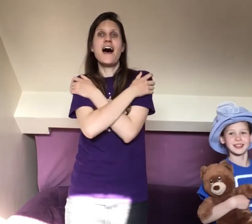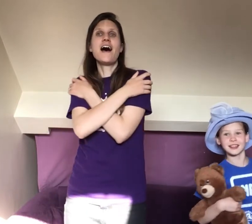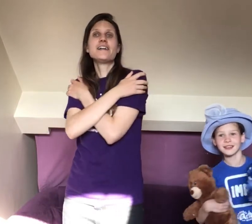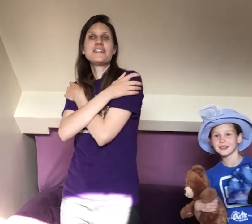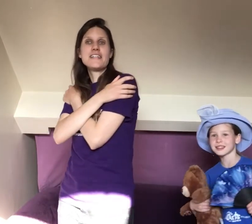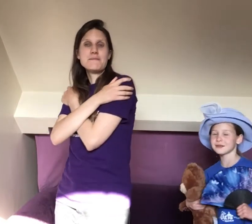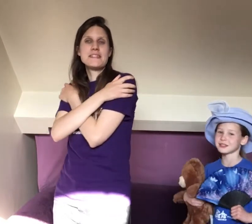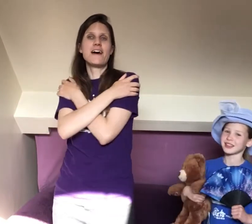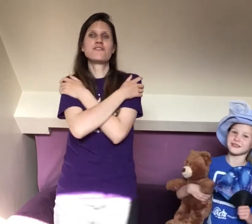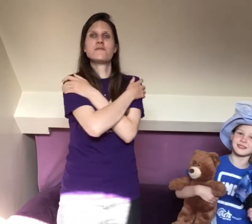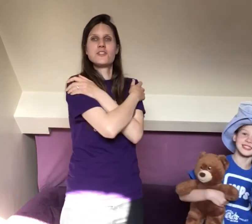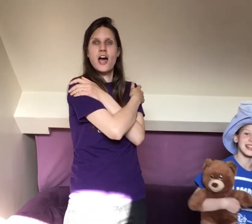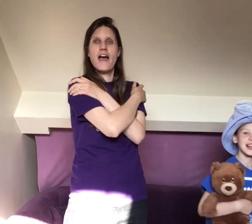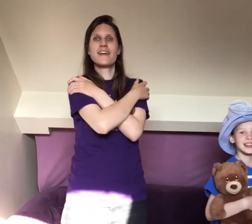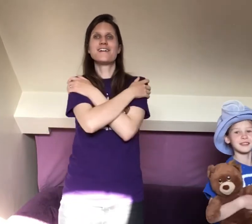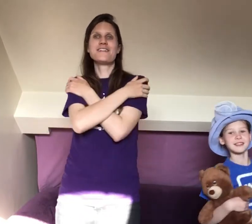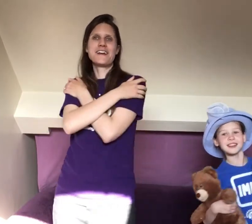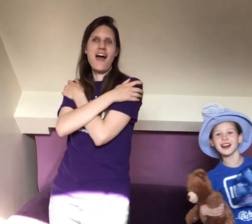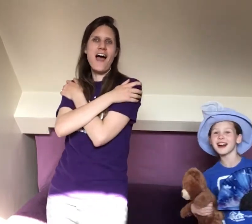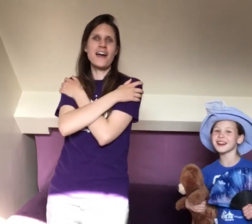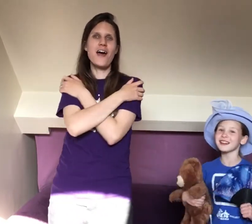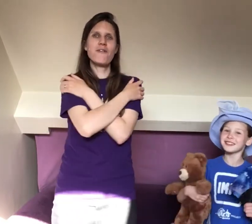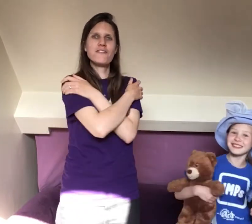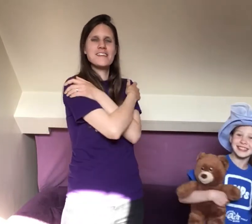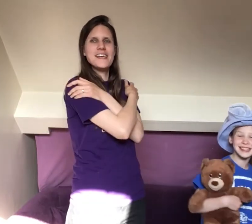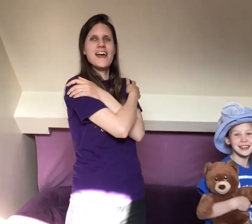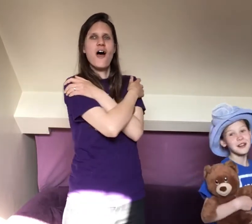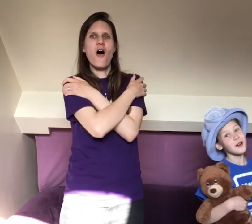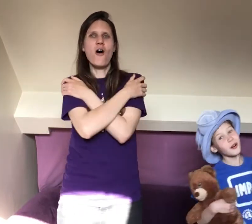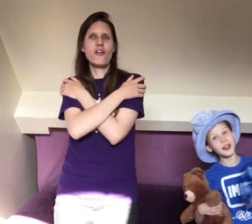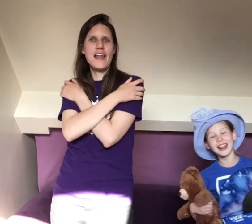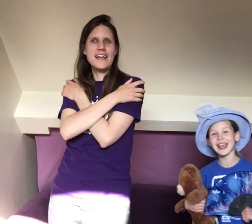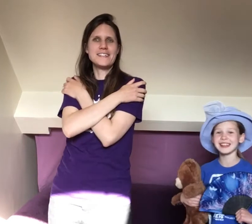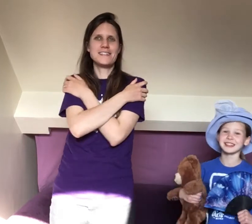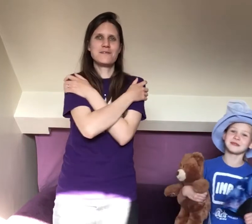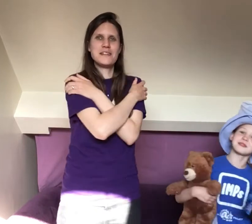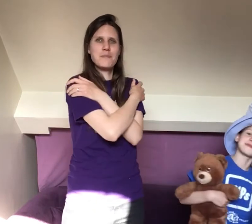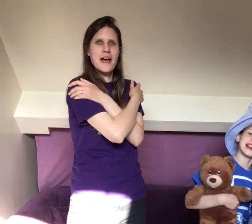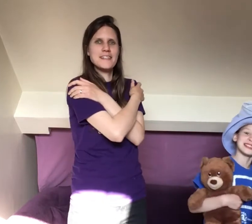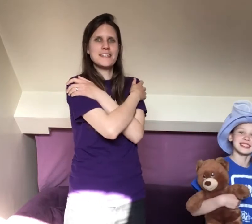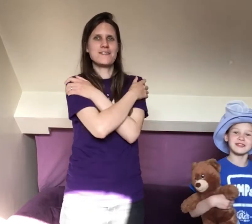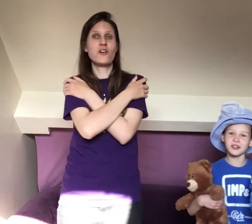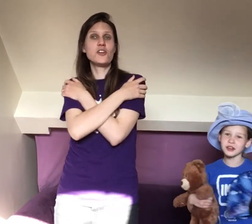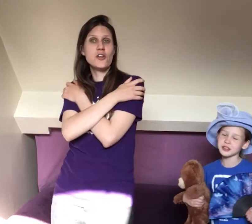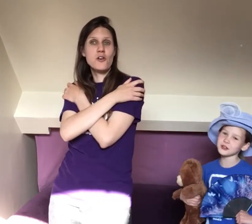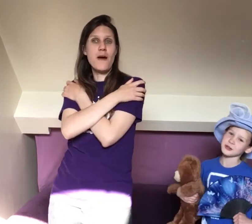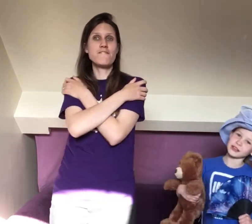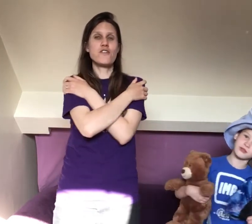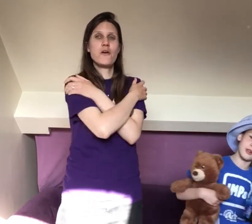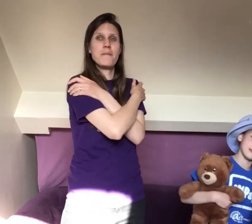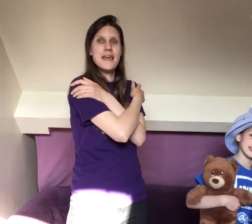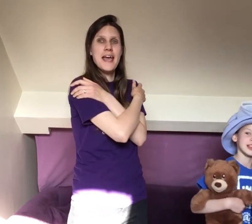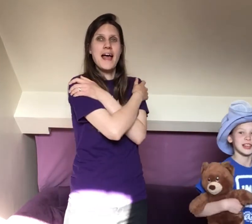My ship sailed from China with a cargo of tea, all laden with presents for you and for me.